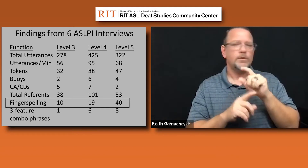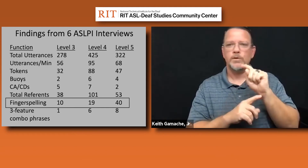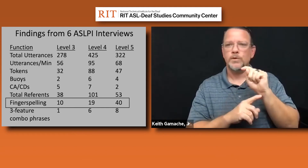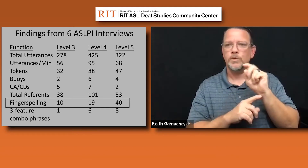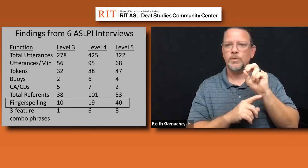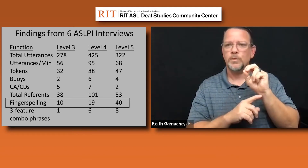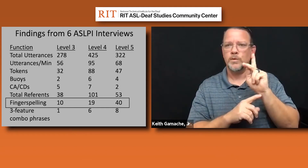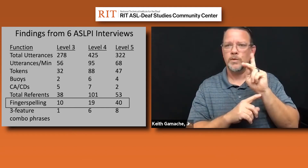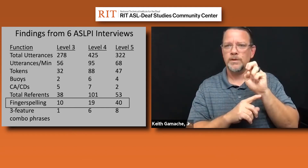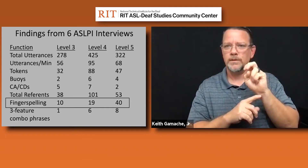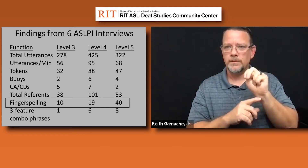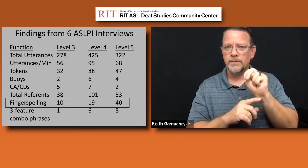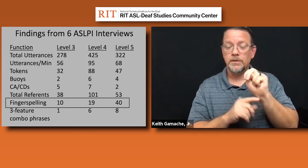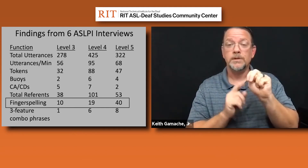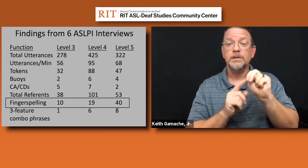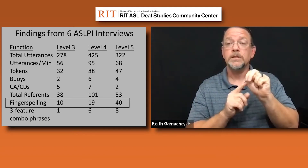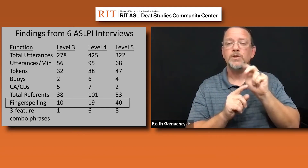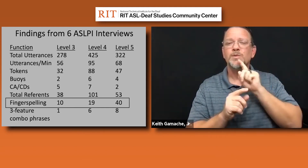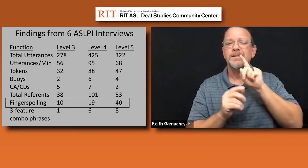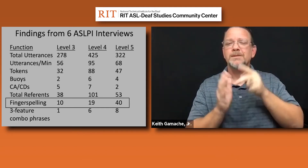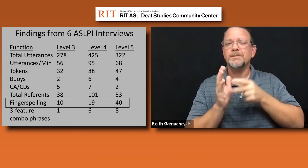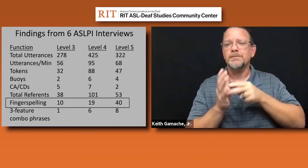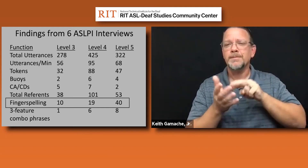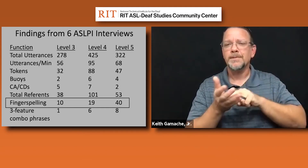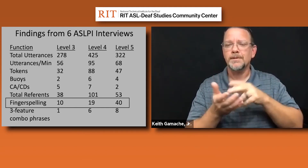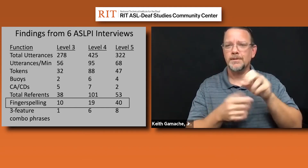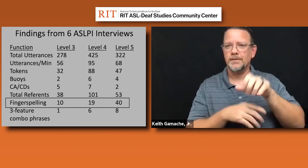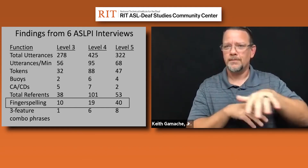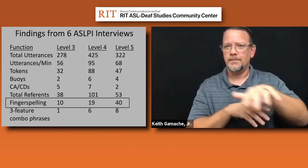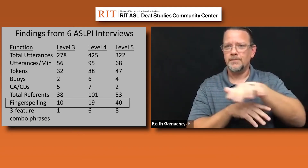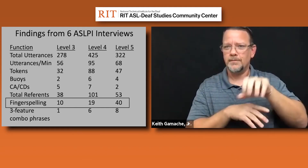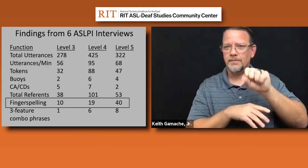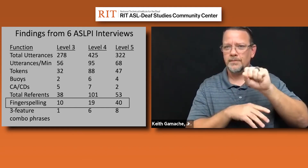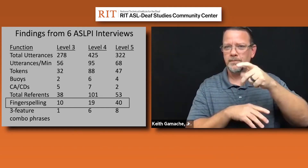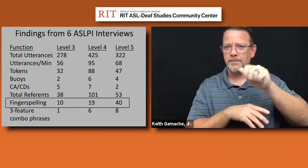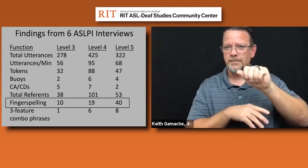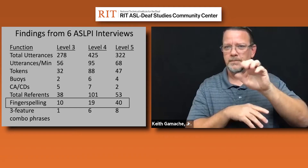One is tokens, which means essentially what you set up in the use of space.